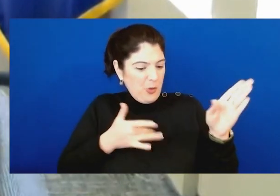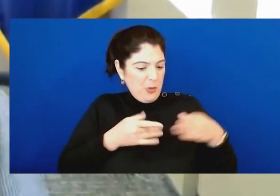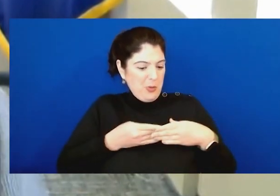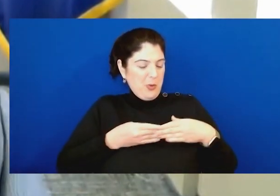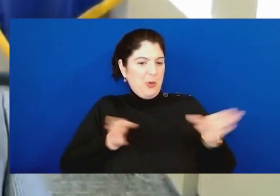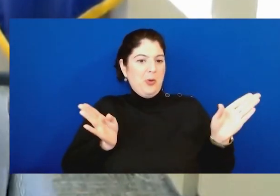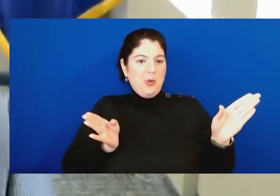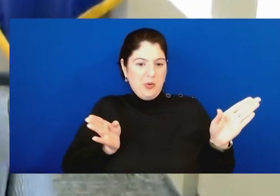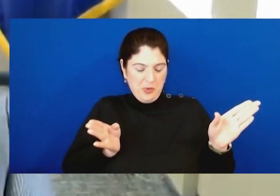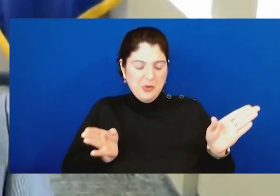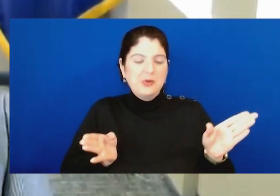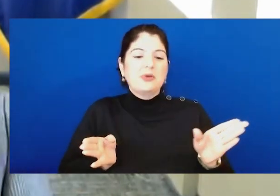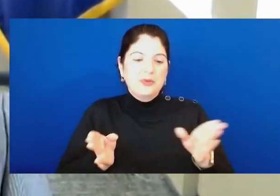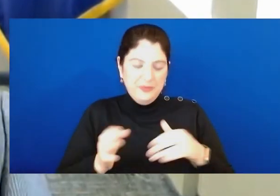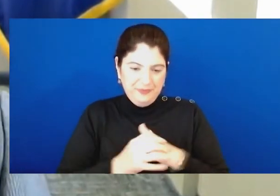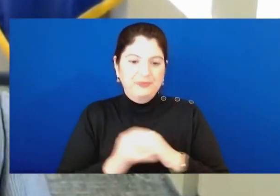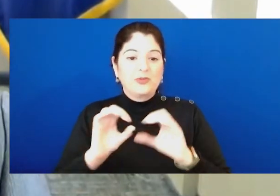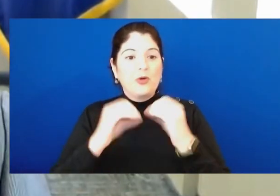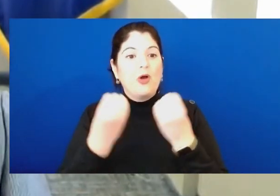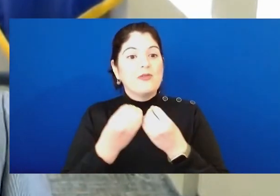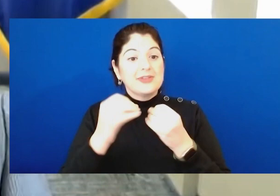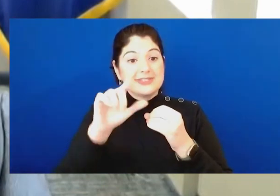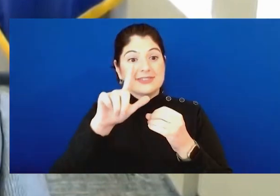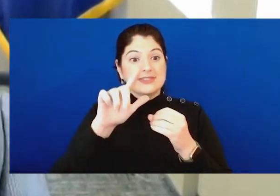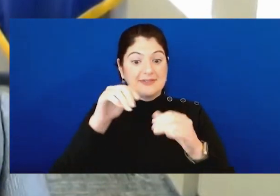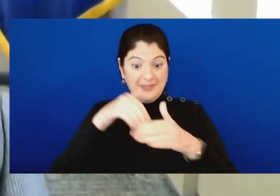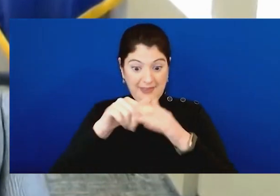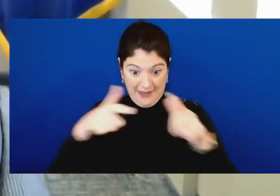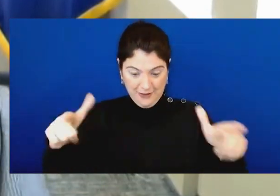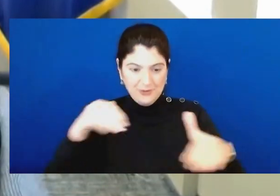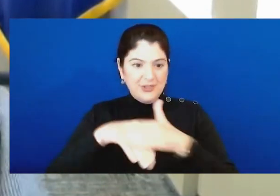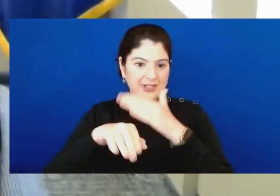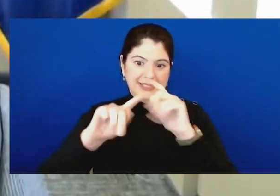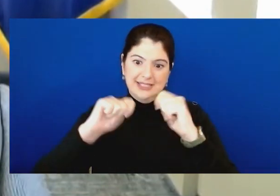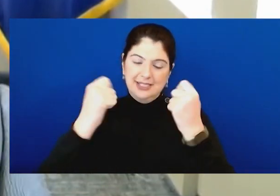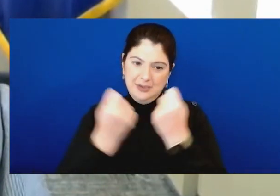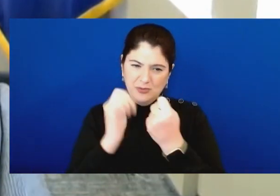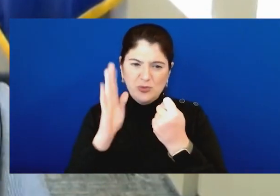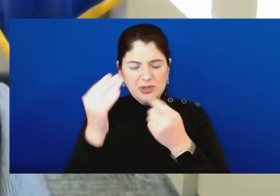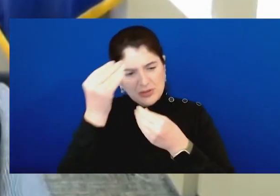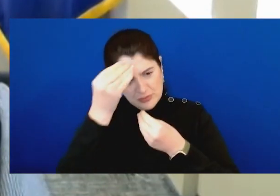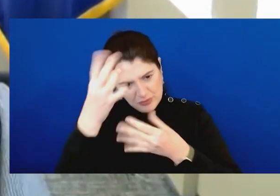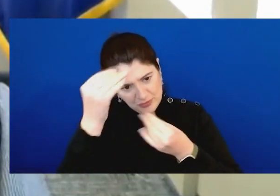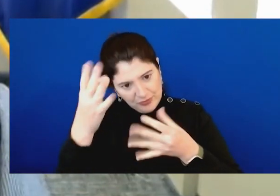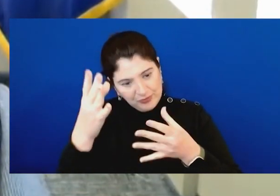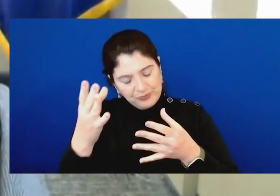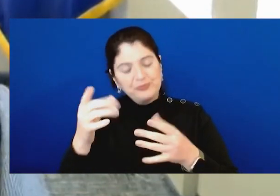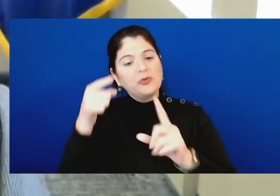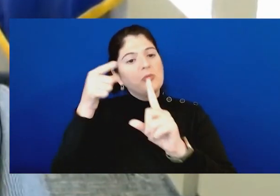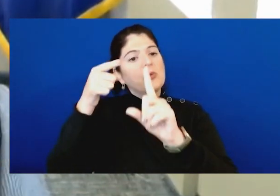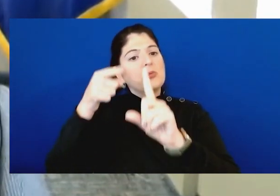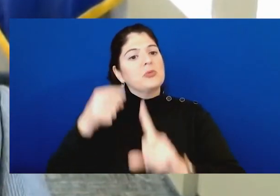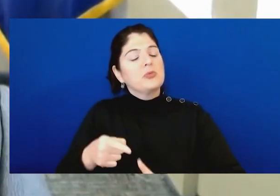the Office of Language Access Team will briefly share key information about your language access rights in New York State.